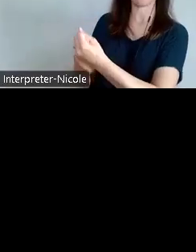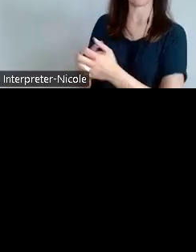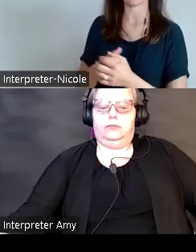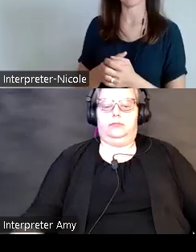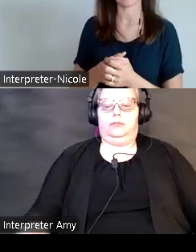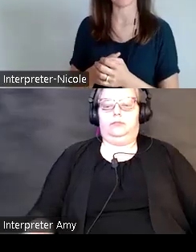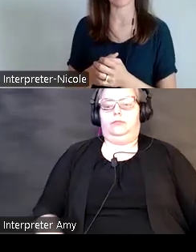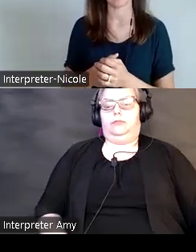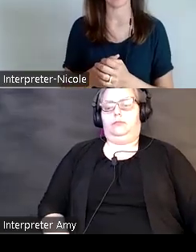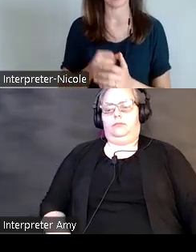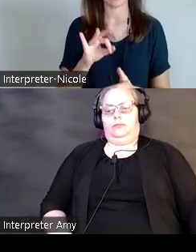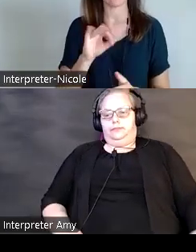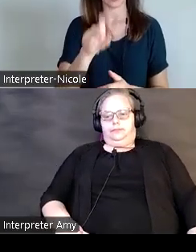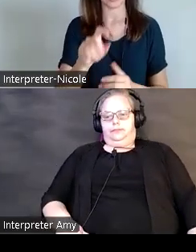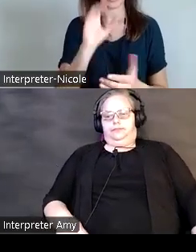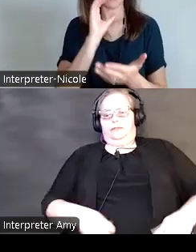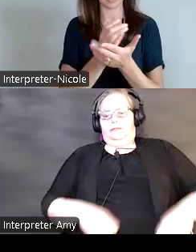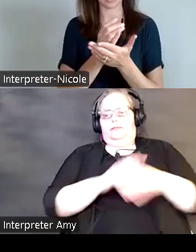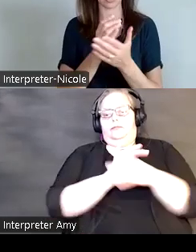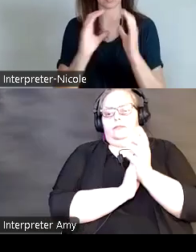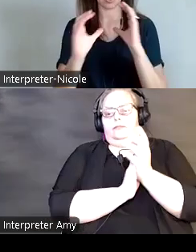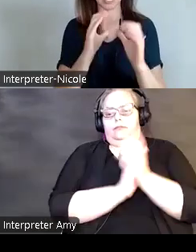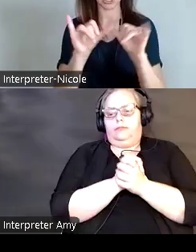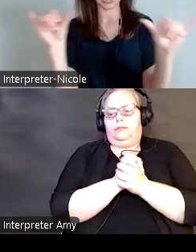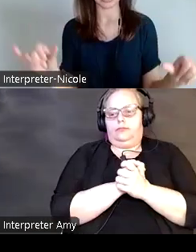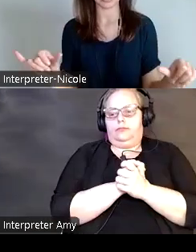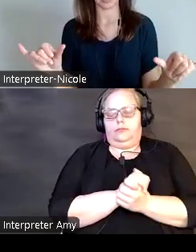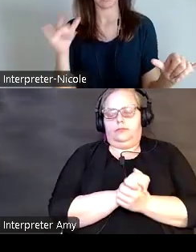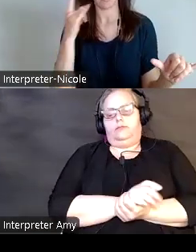If you need a picture communication system in order to make those low tech supports,